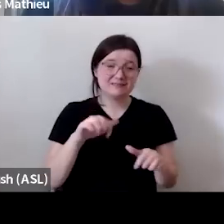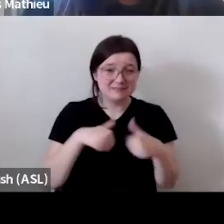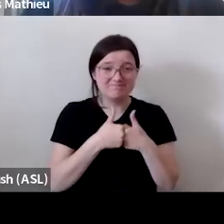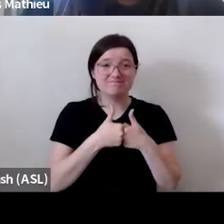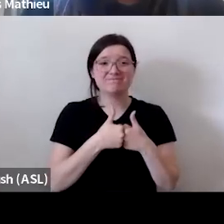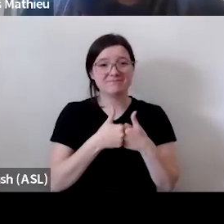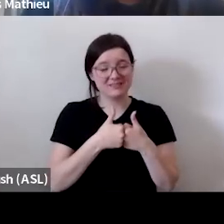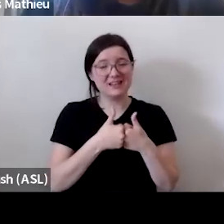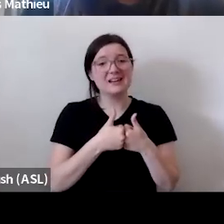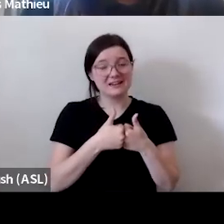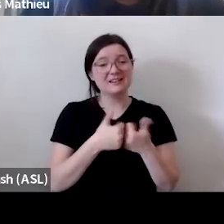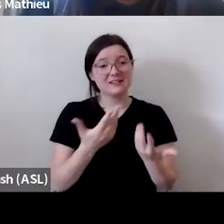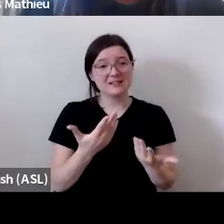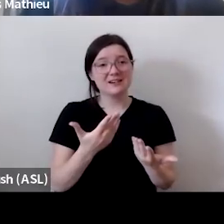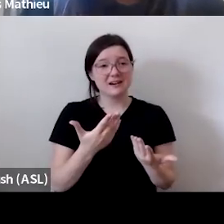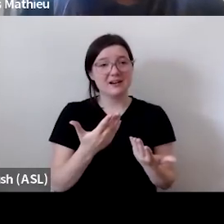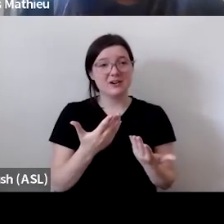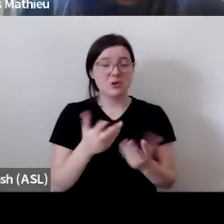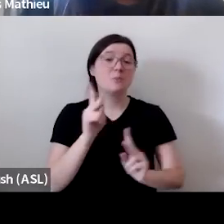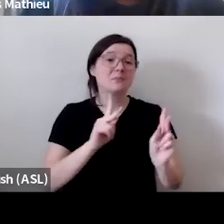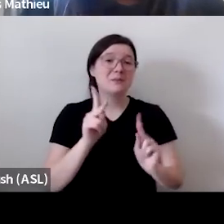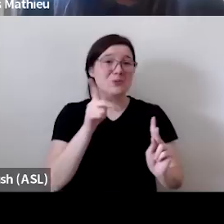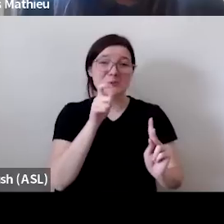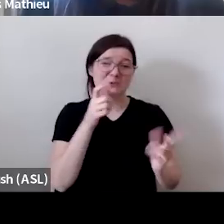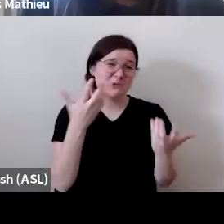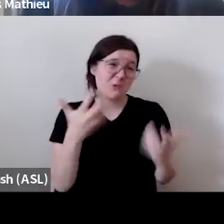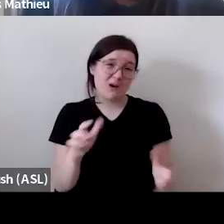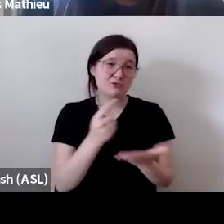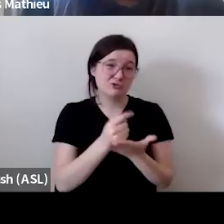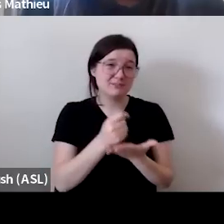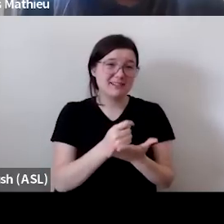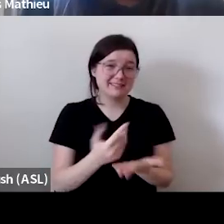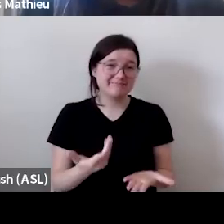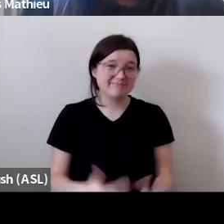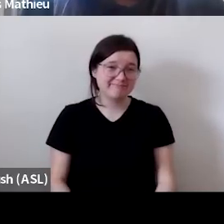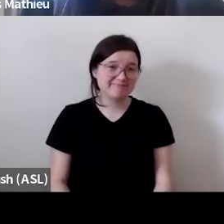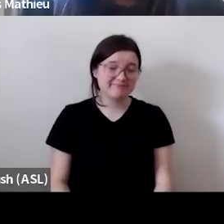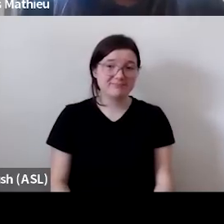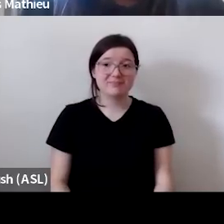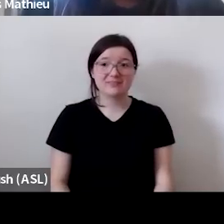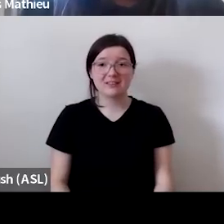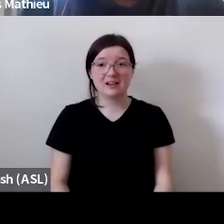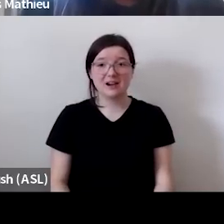for folks who are not interested in receiving treatment, I like to start with like letting them decline.